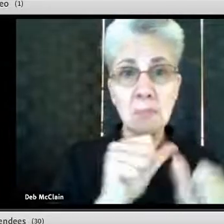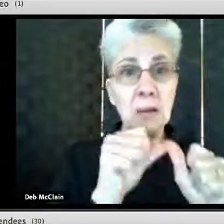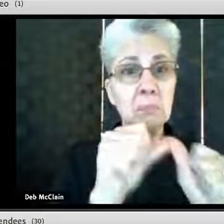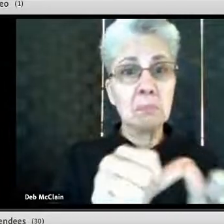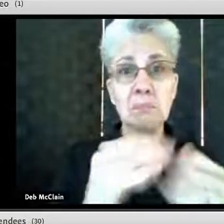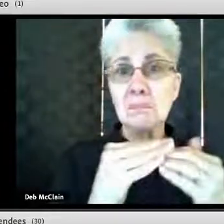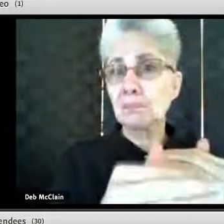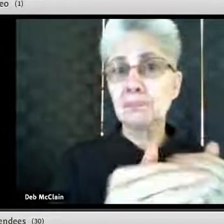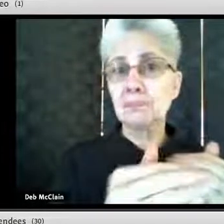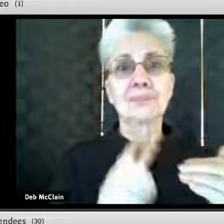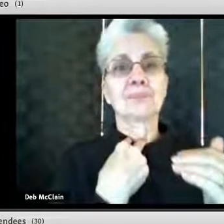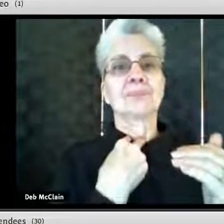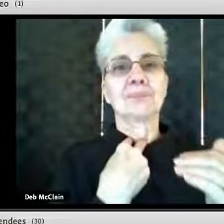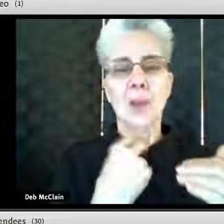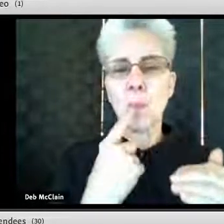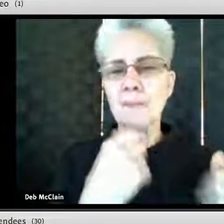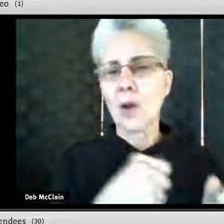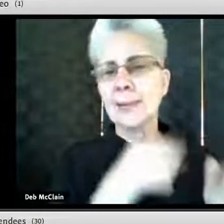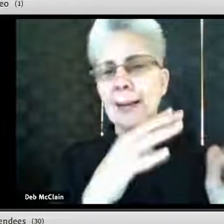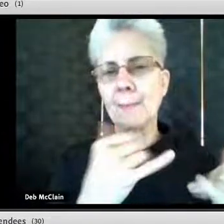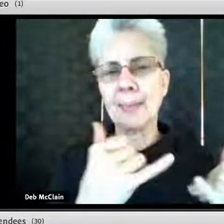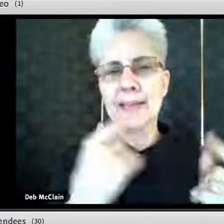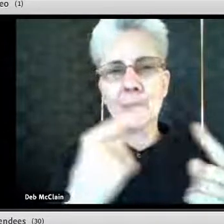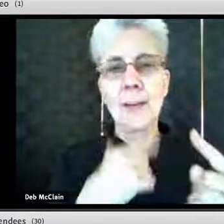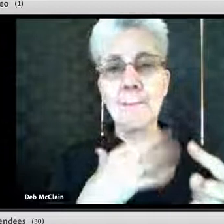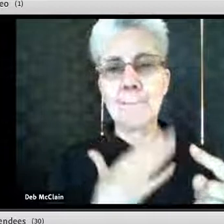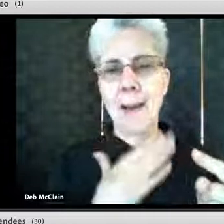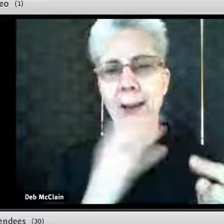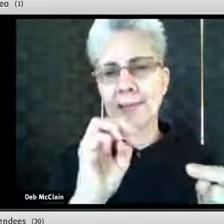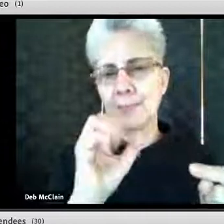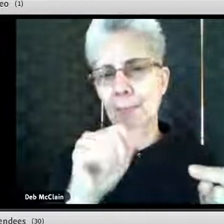for the rest of your life. We have all given up at this point Myspace.